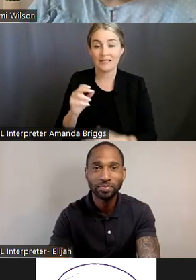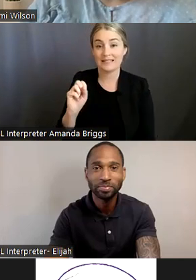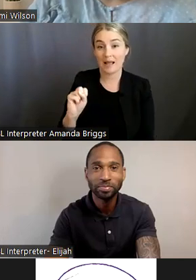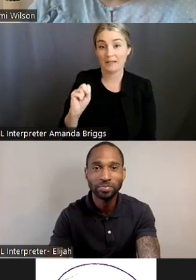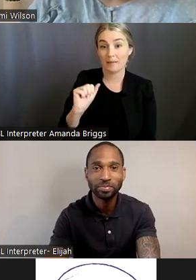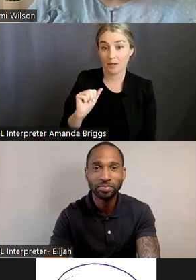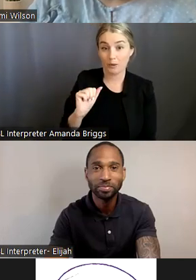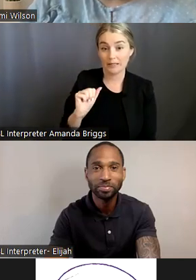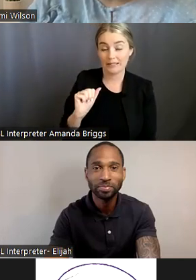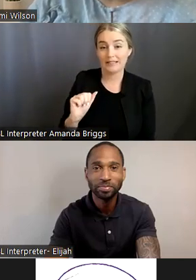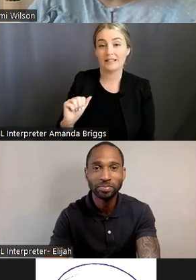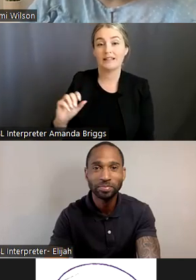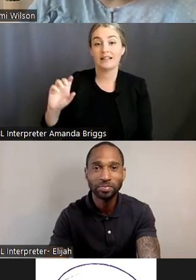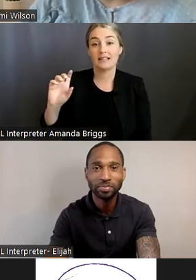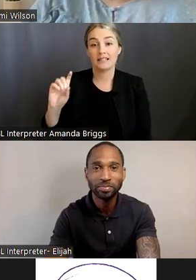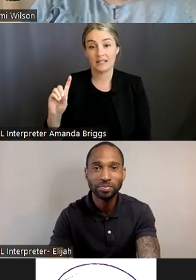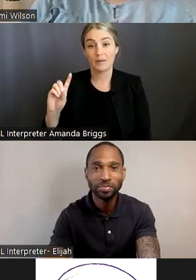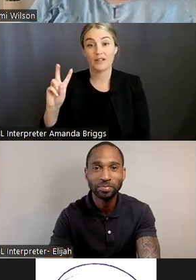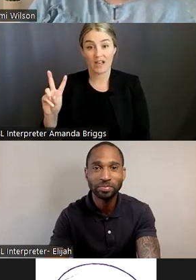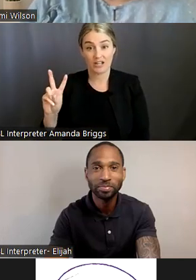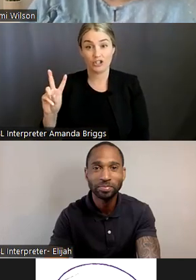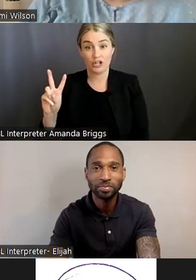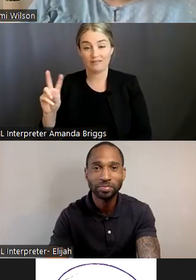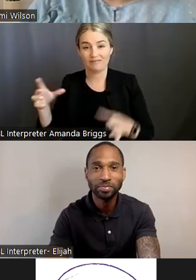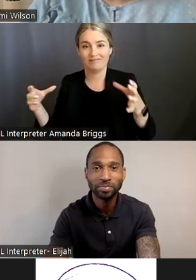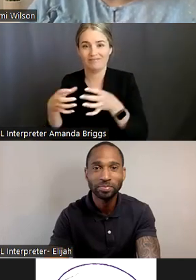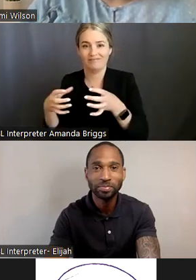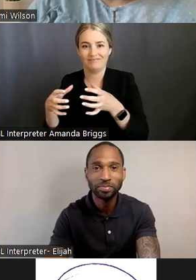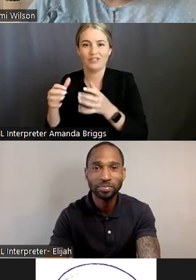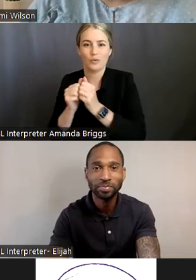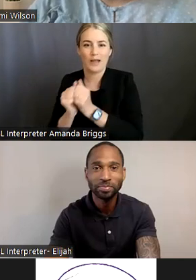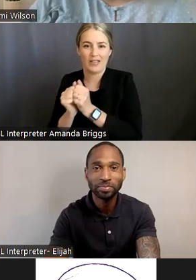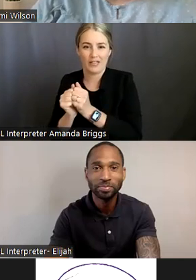violence, substance use coercion, as well as human trafficking.